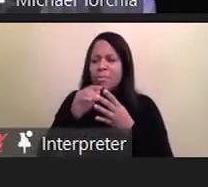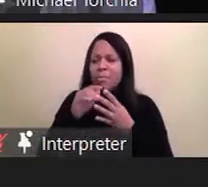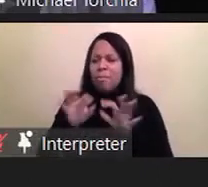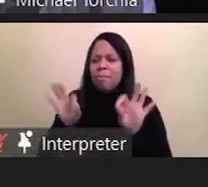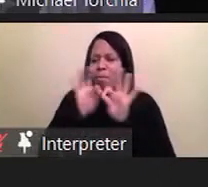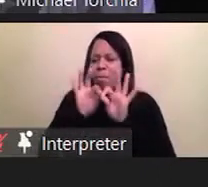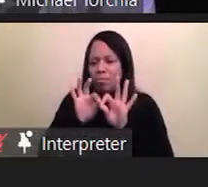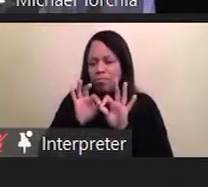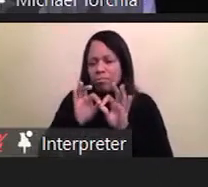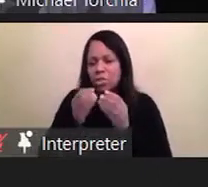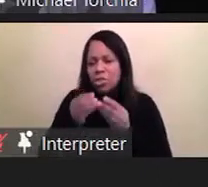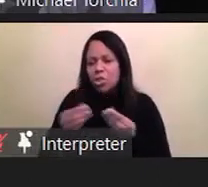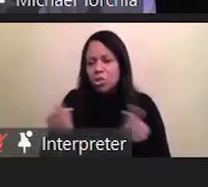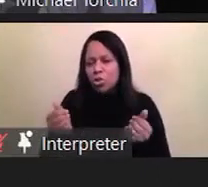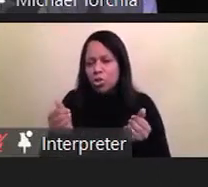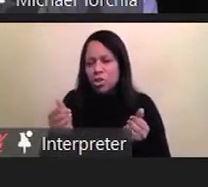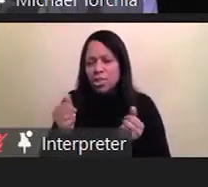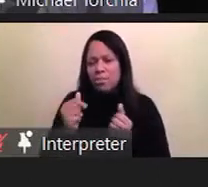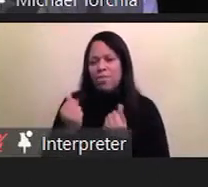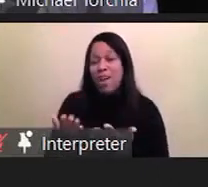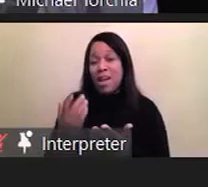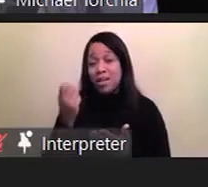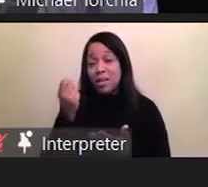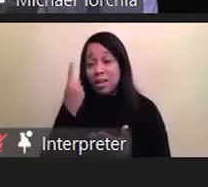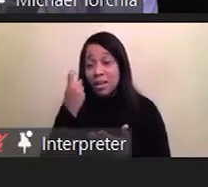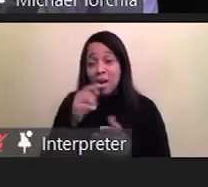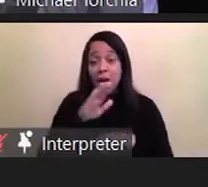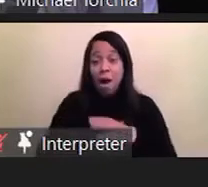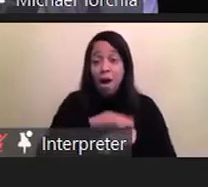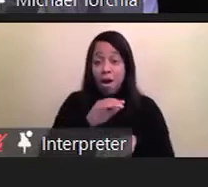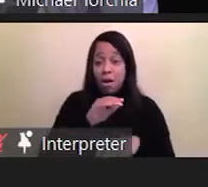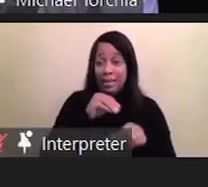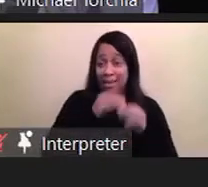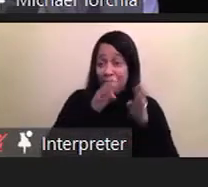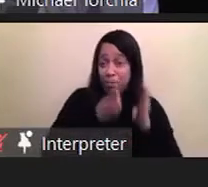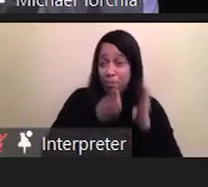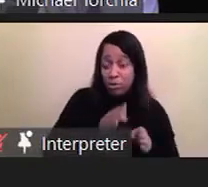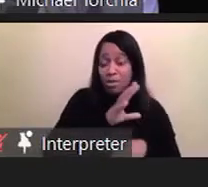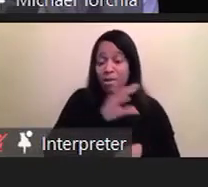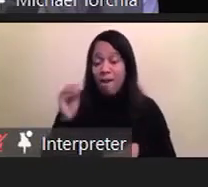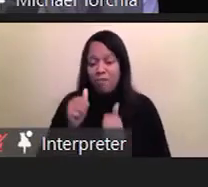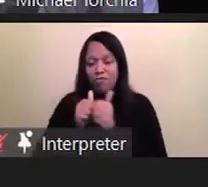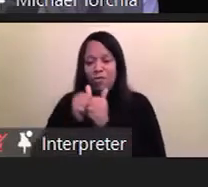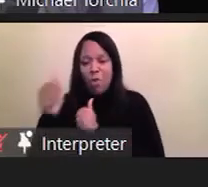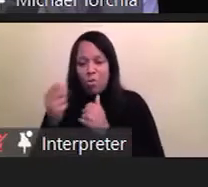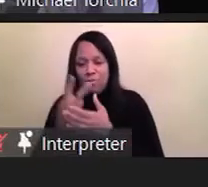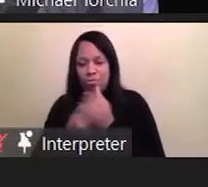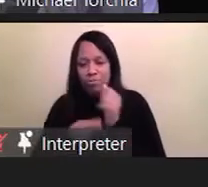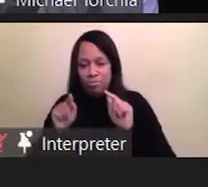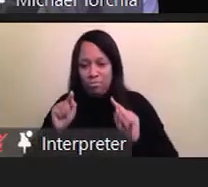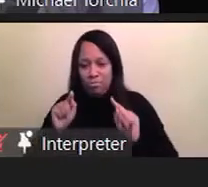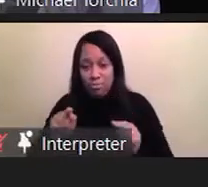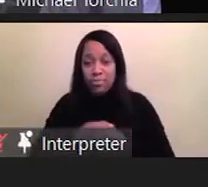are most often provided on site, as well as remotely. So let me emphasize that based on our experience with ADA